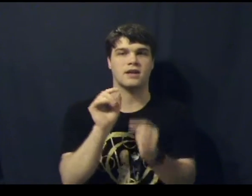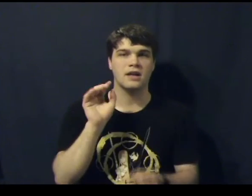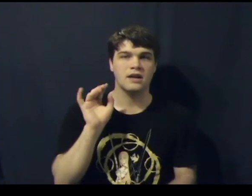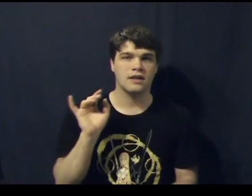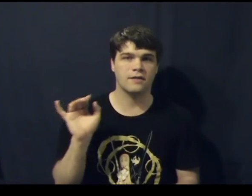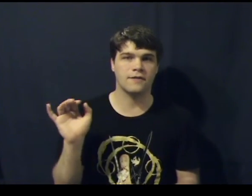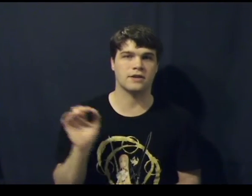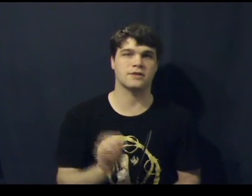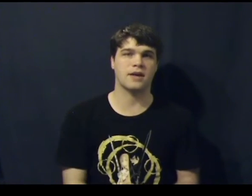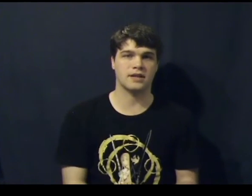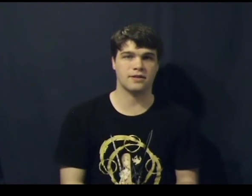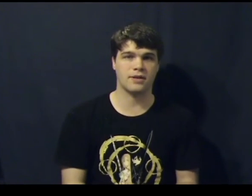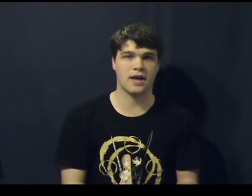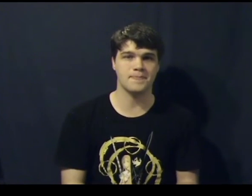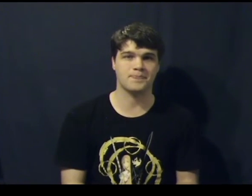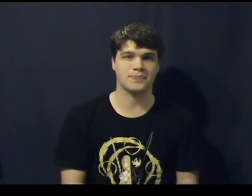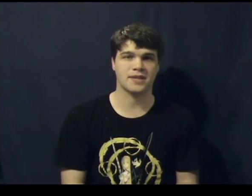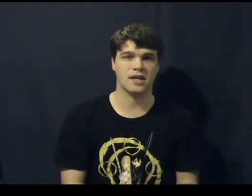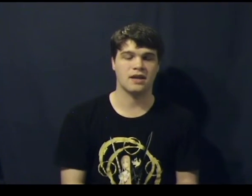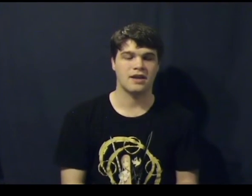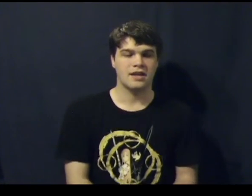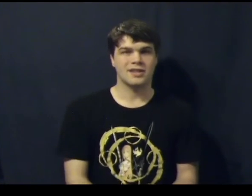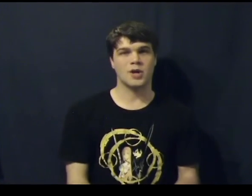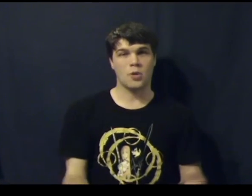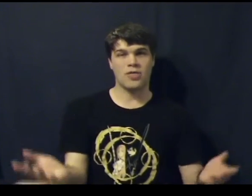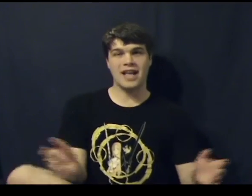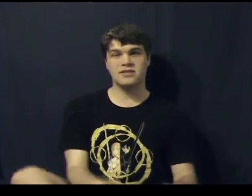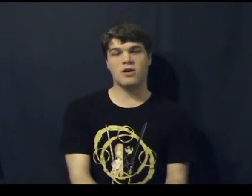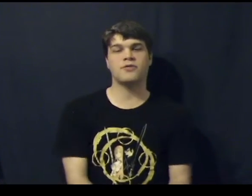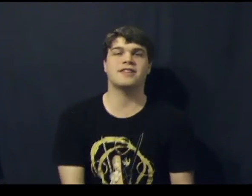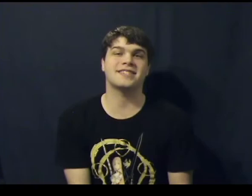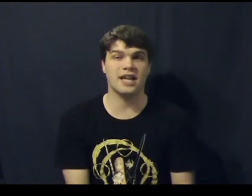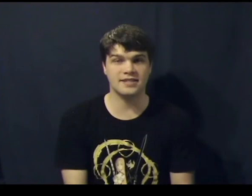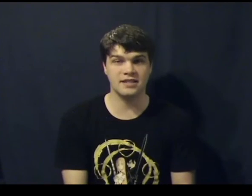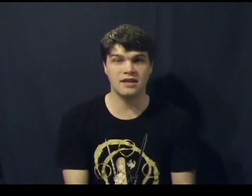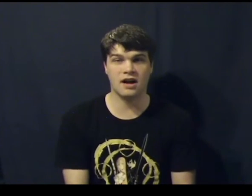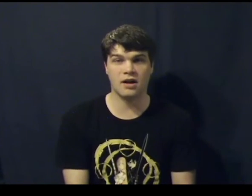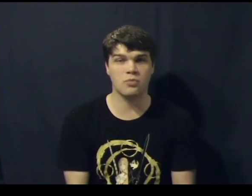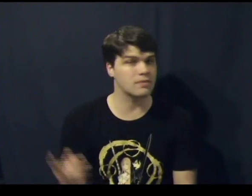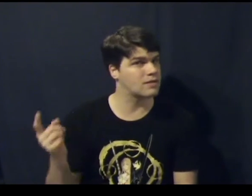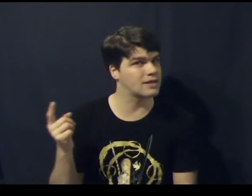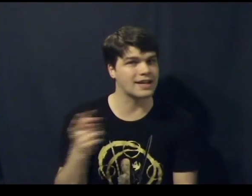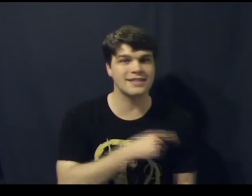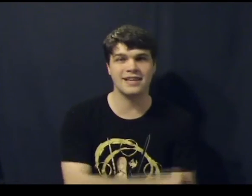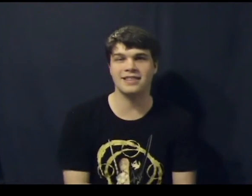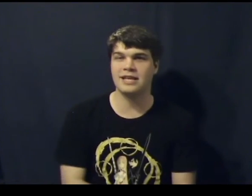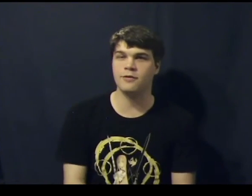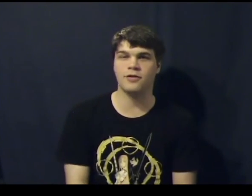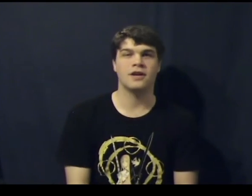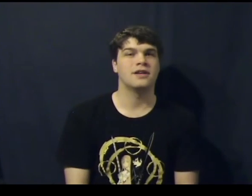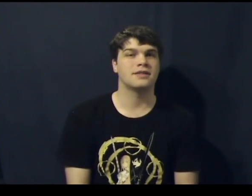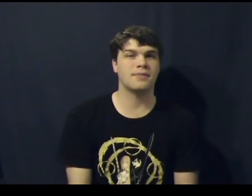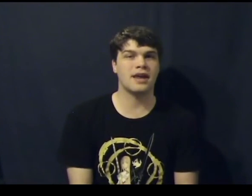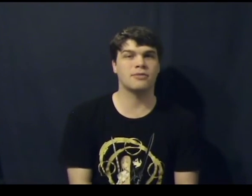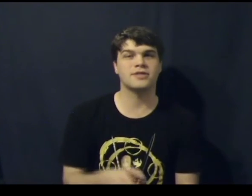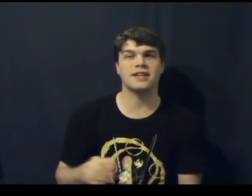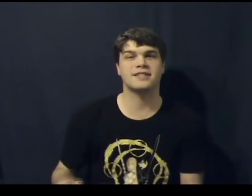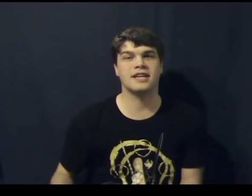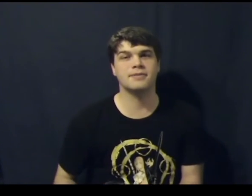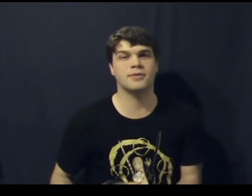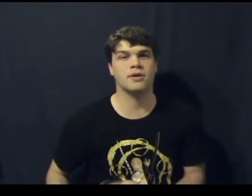they'll fingerspell it, okay? So, that's all for this lesson. Like I said, leave some animals I skipped or you were